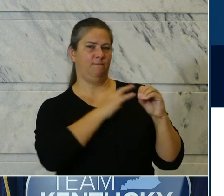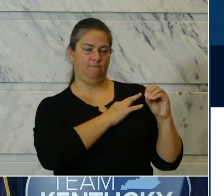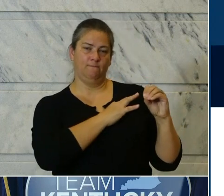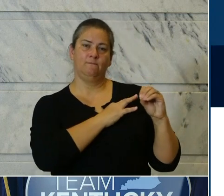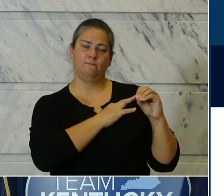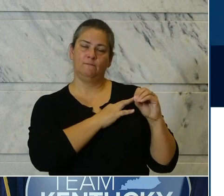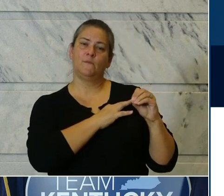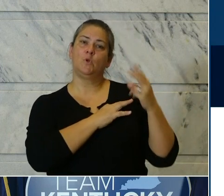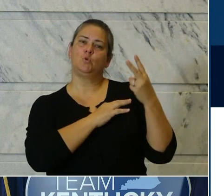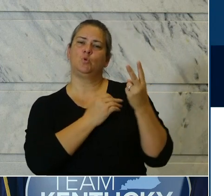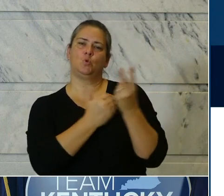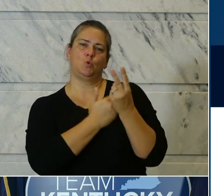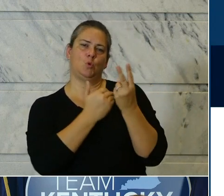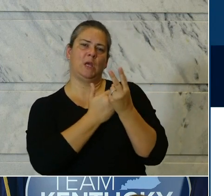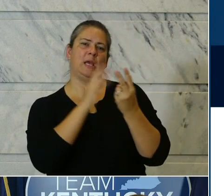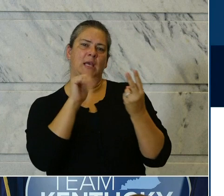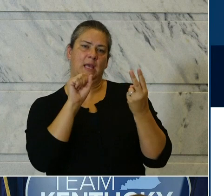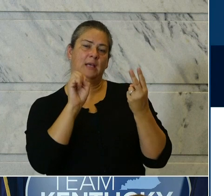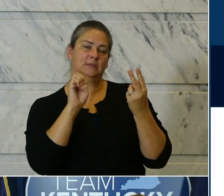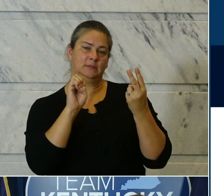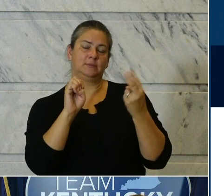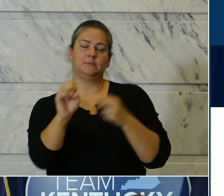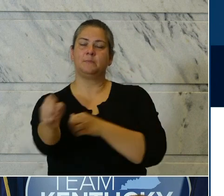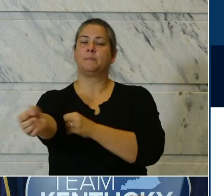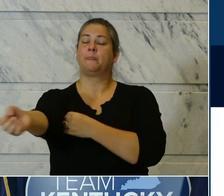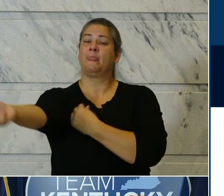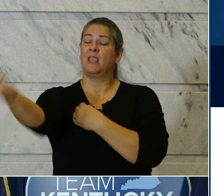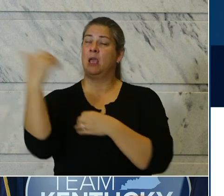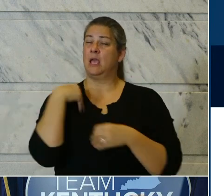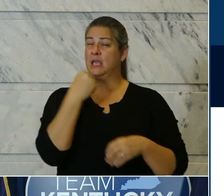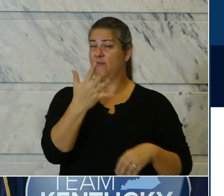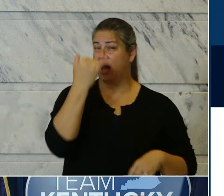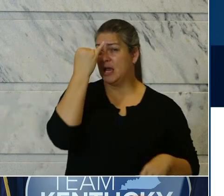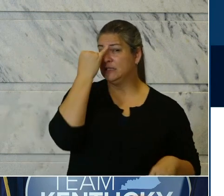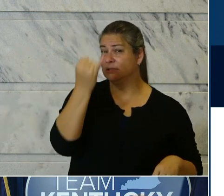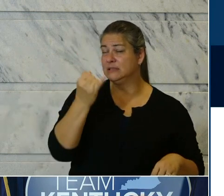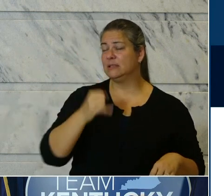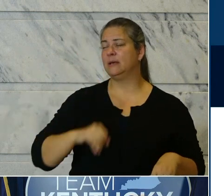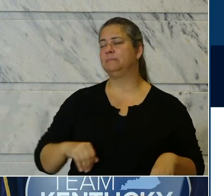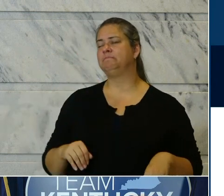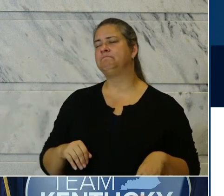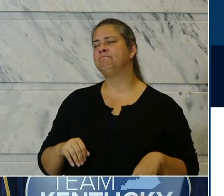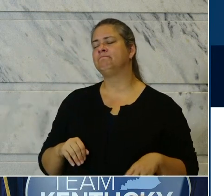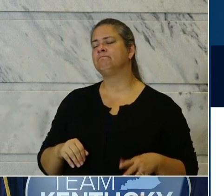STUDENTS ZERO NEW FACULTY OR